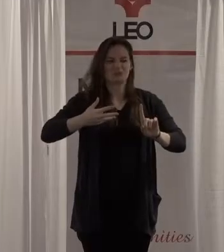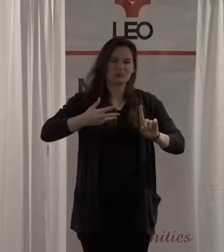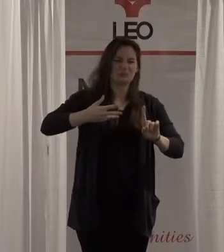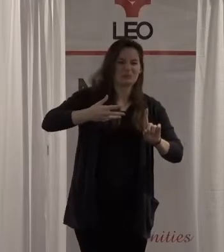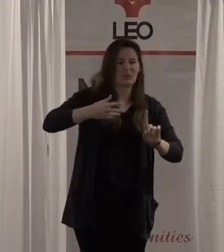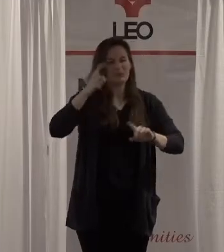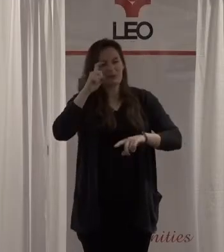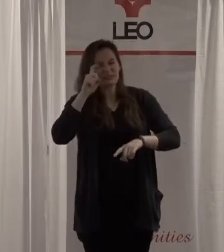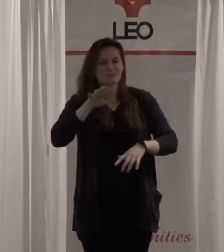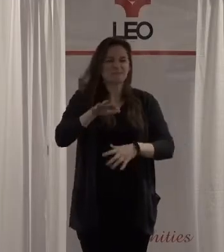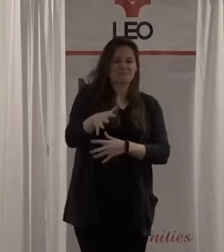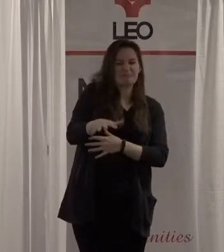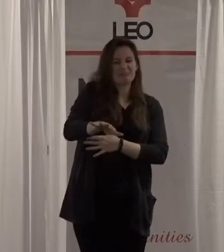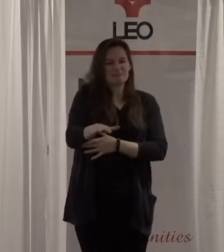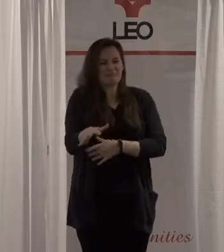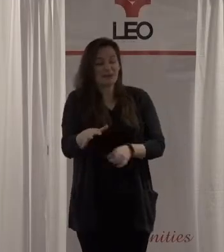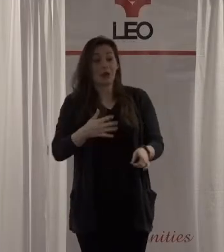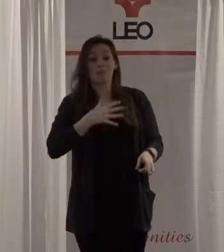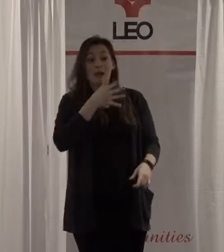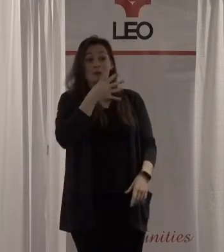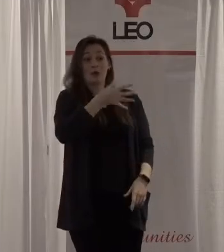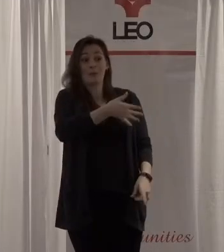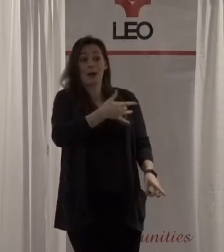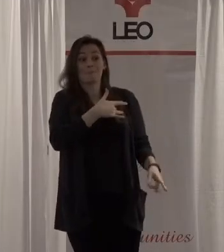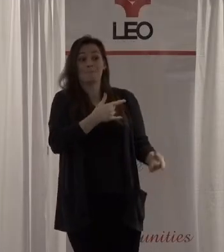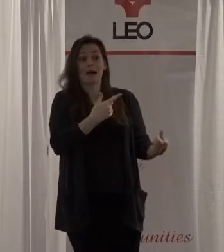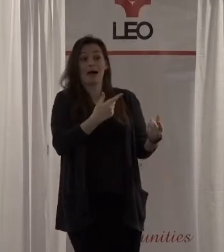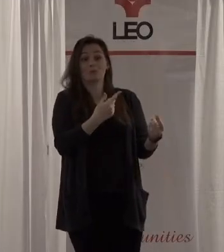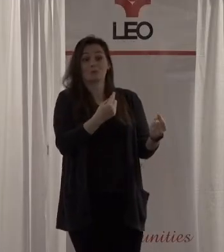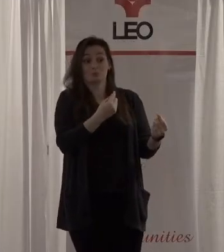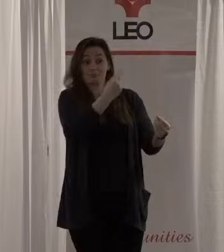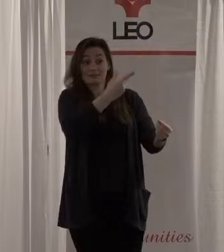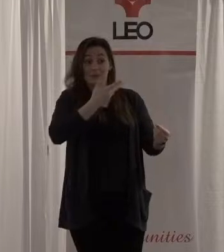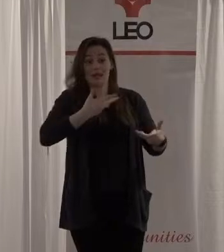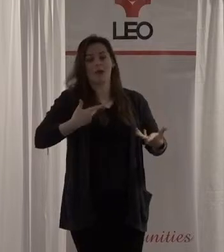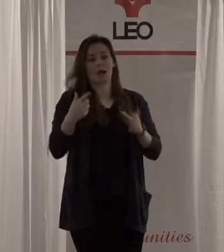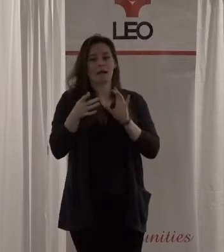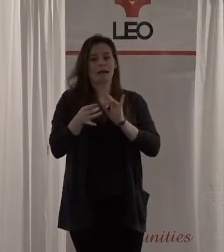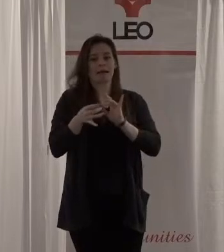MY GRANDMOTHER WOULD OFTEN SAY YOU ARE PUTTERING AND I THINK AS IF OLDER I GET